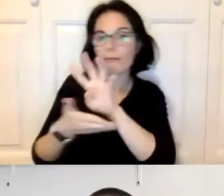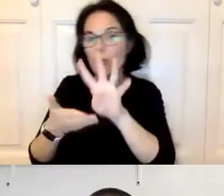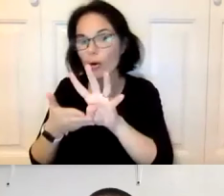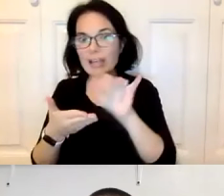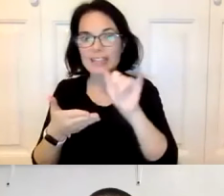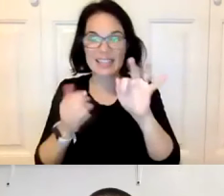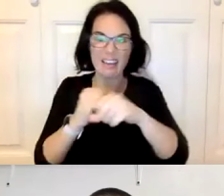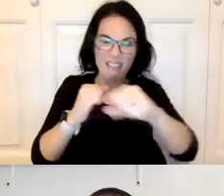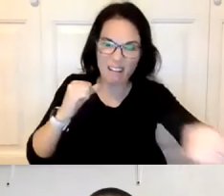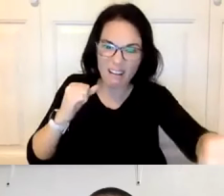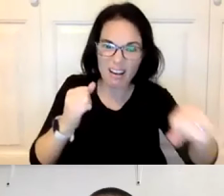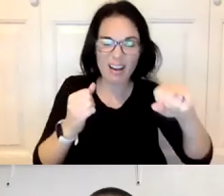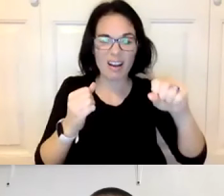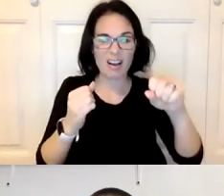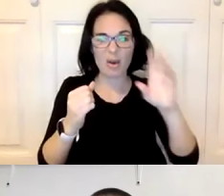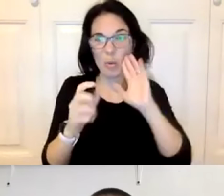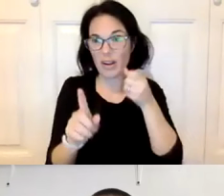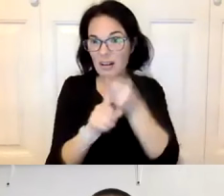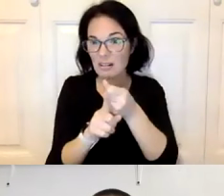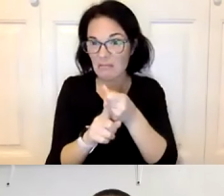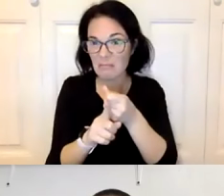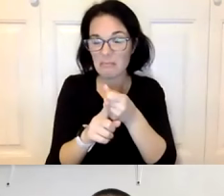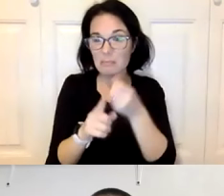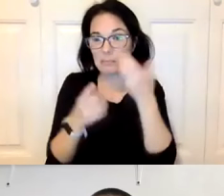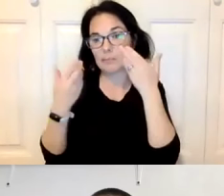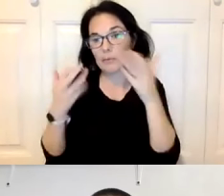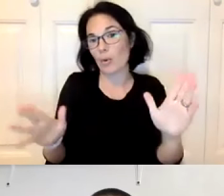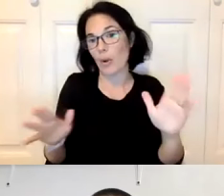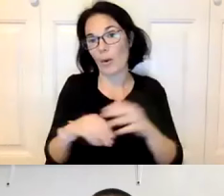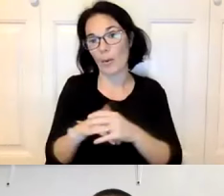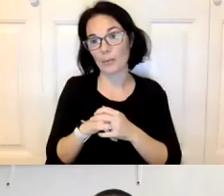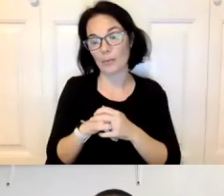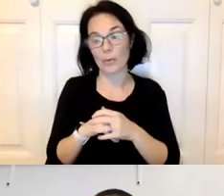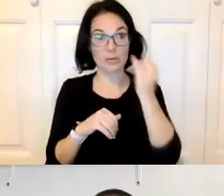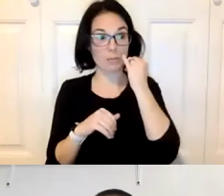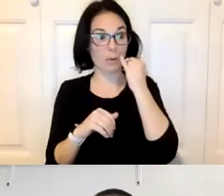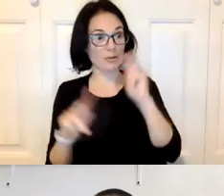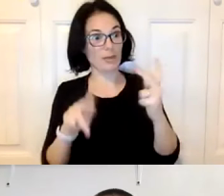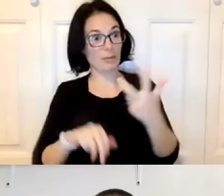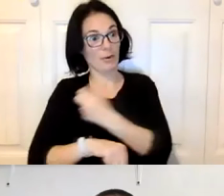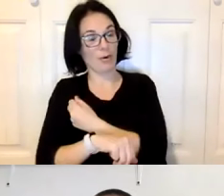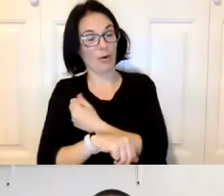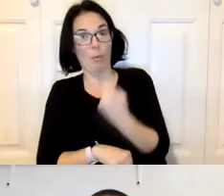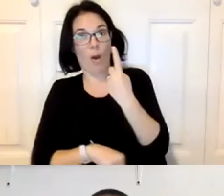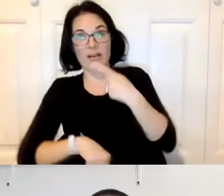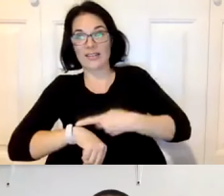the first and second dose. Or, if people only get one dose. However, in general,